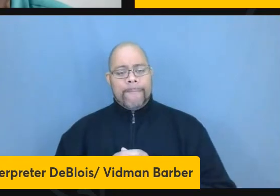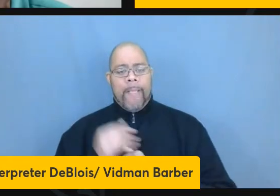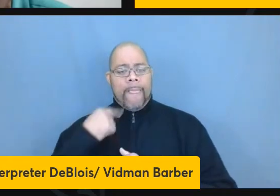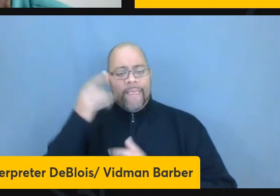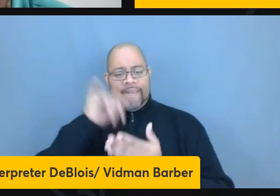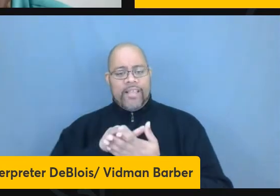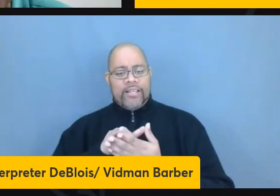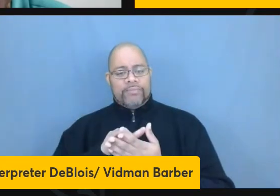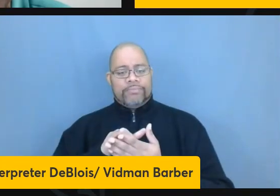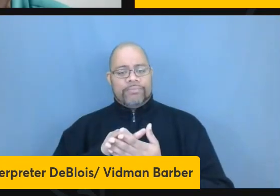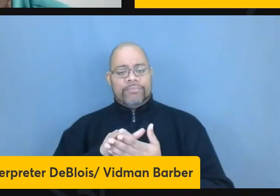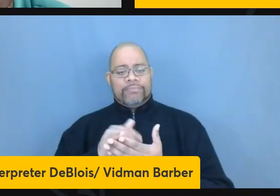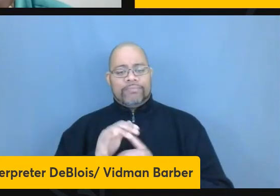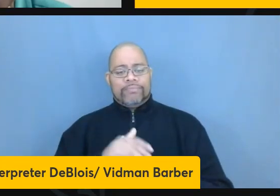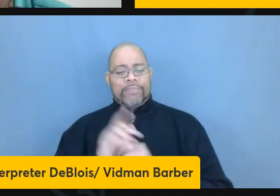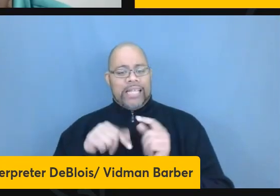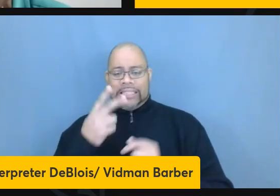undoubtedly does. Yeah.